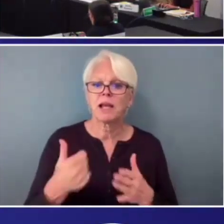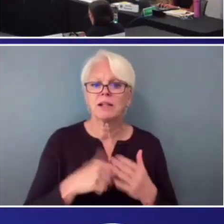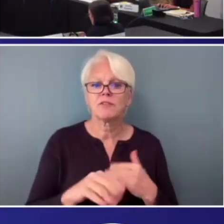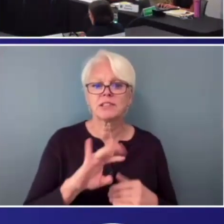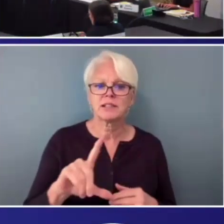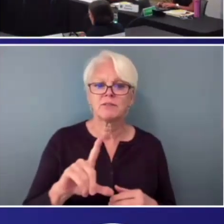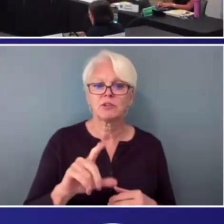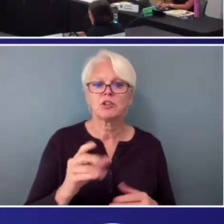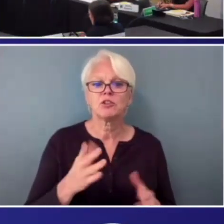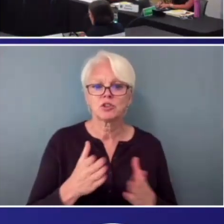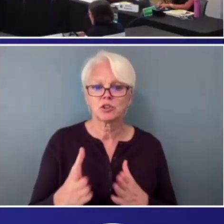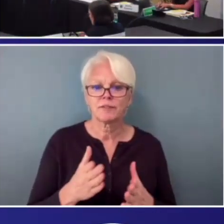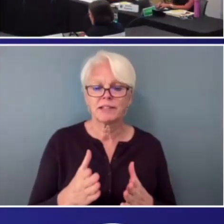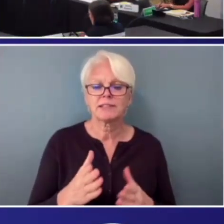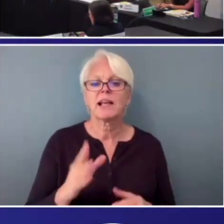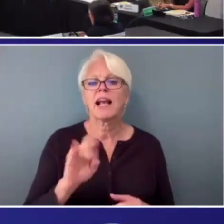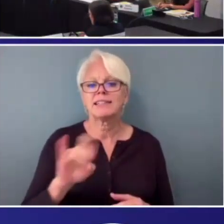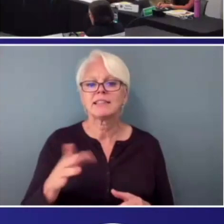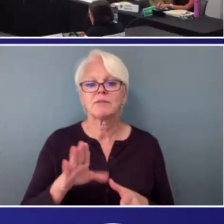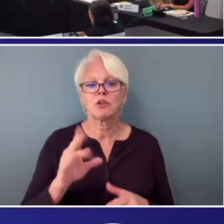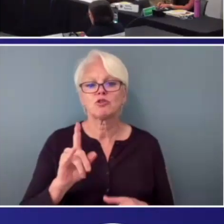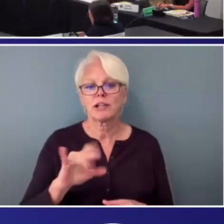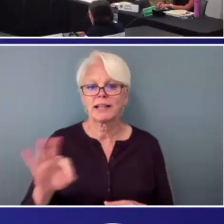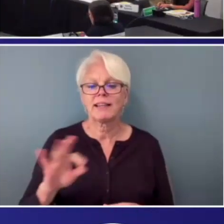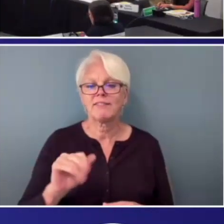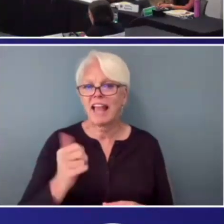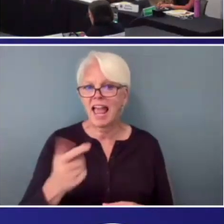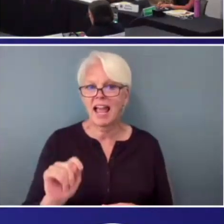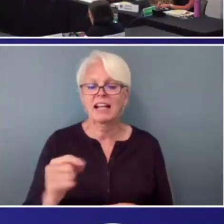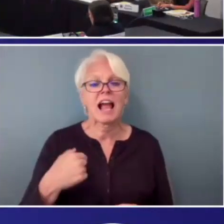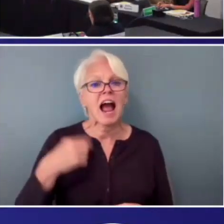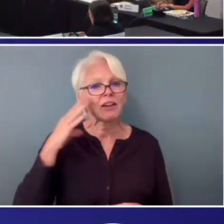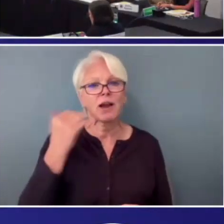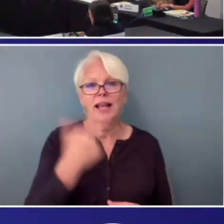that I don't think there's anything in particular that's driving against those